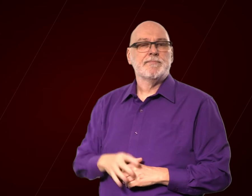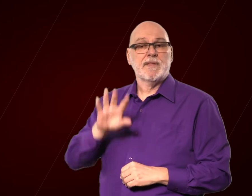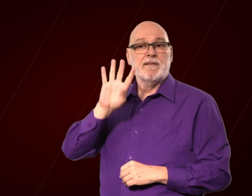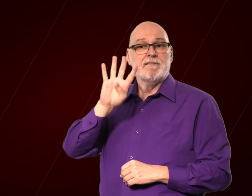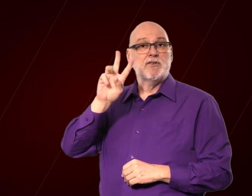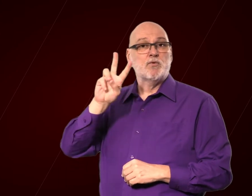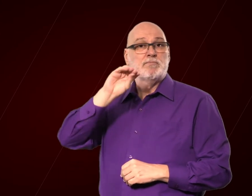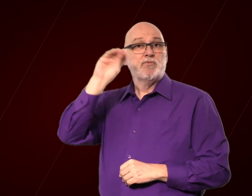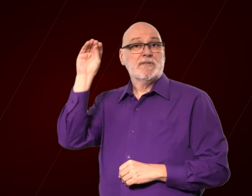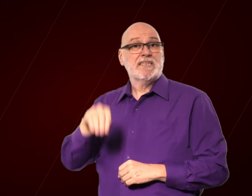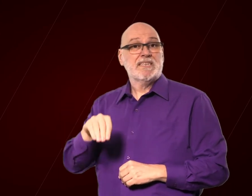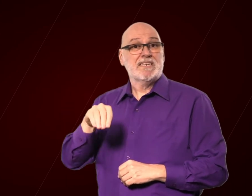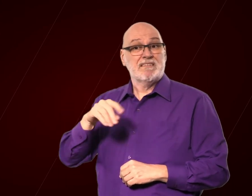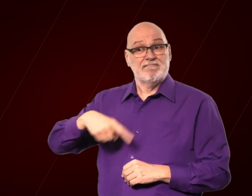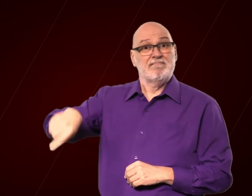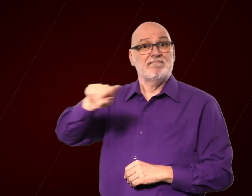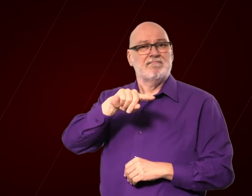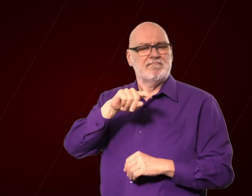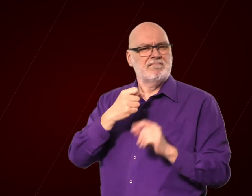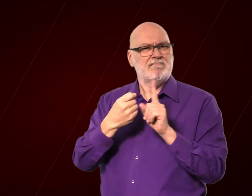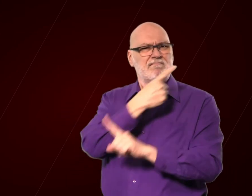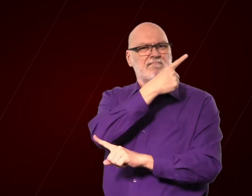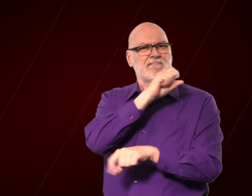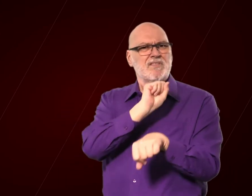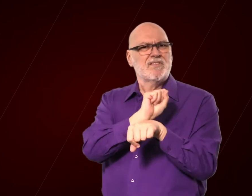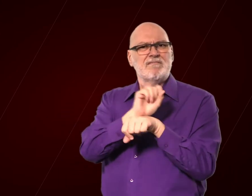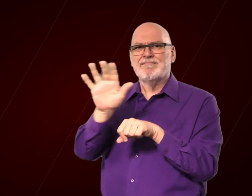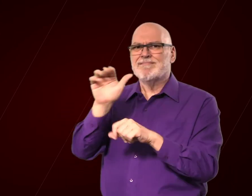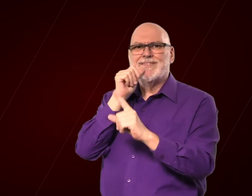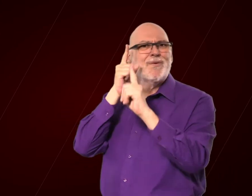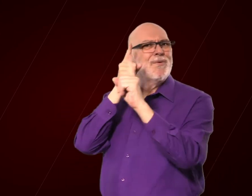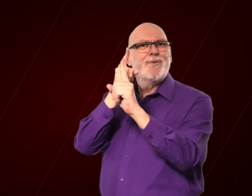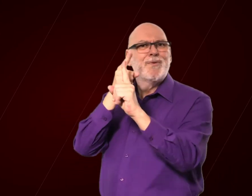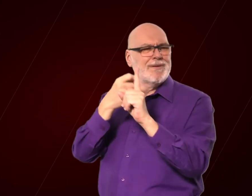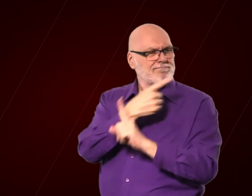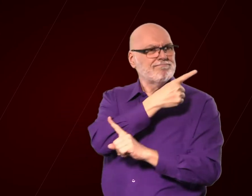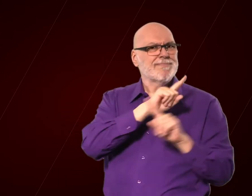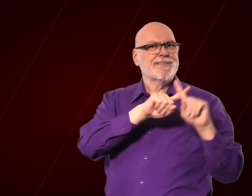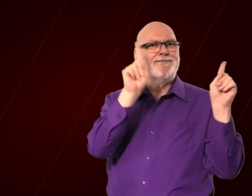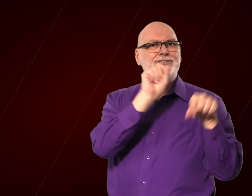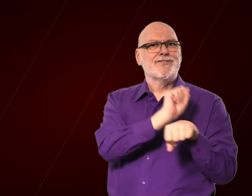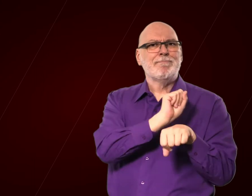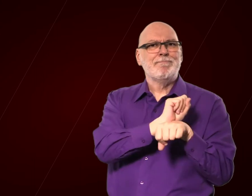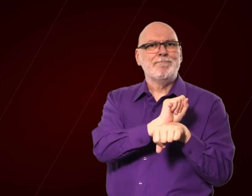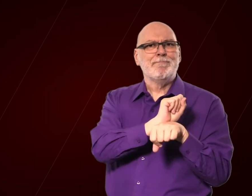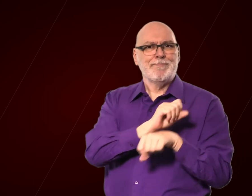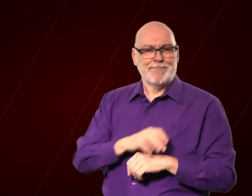42% are under-employed,